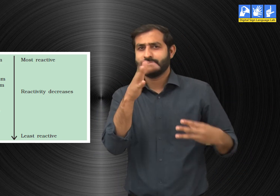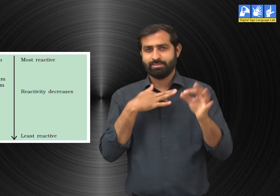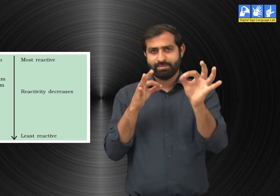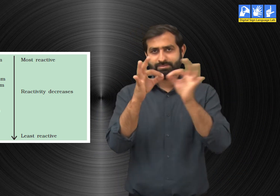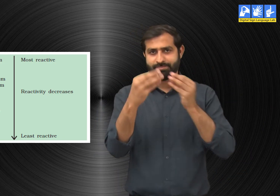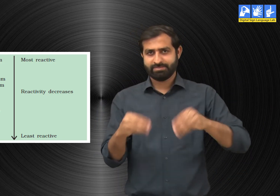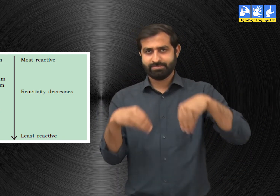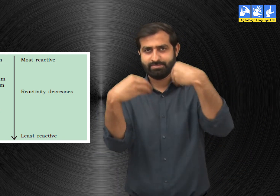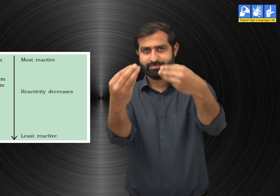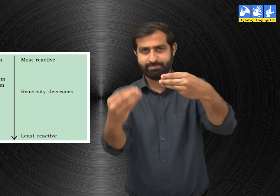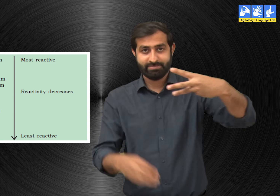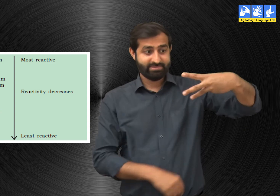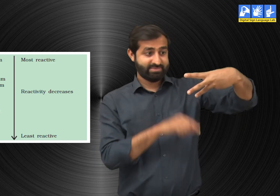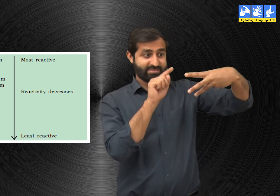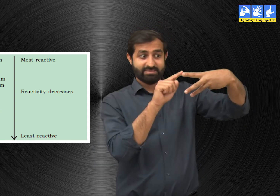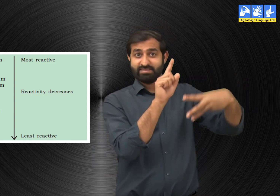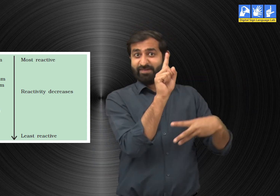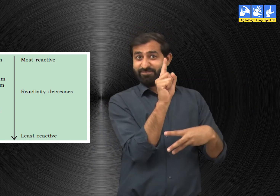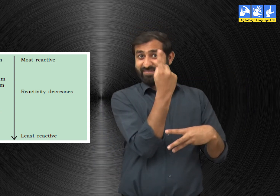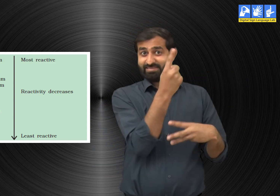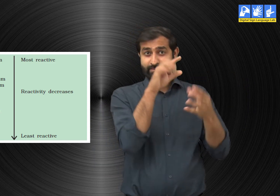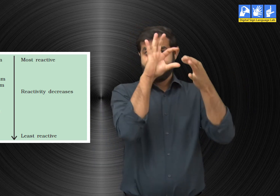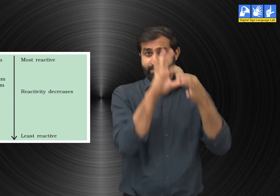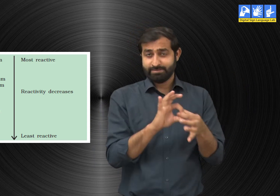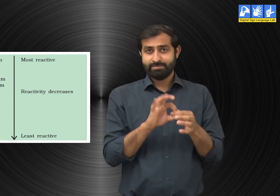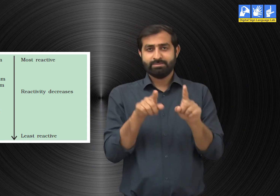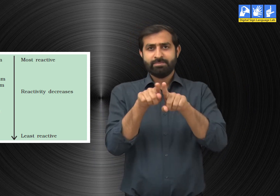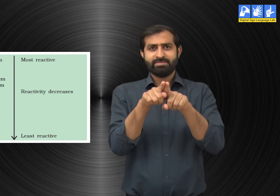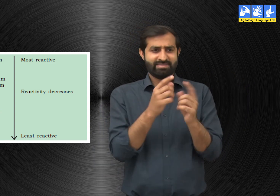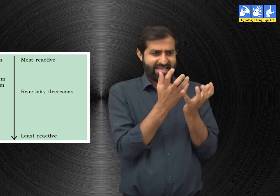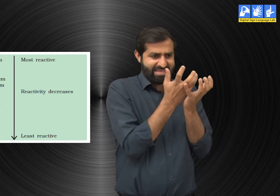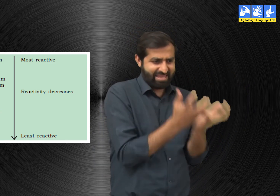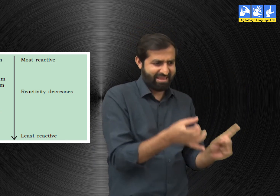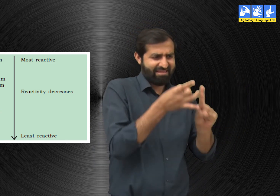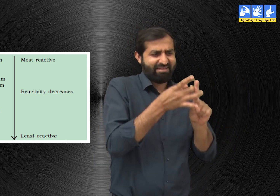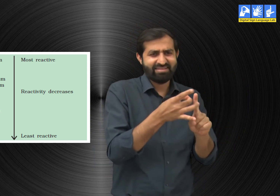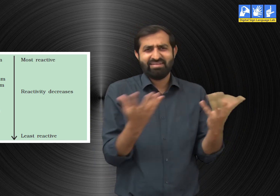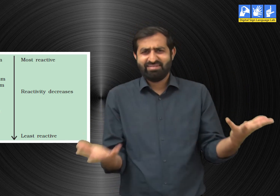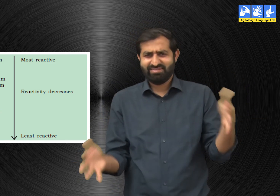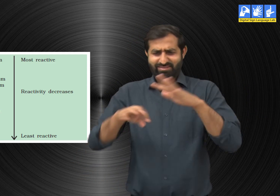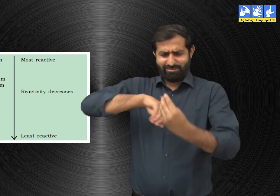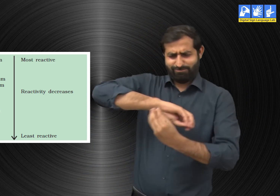Let me tell you about this. Here we see the range of metals from their most reactive to